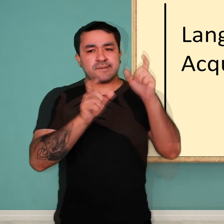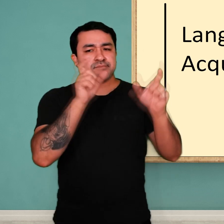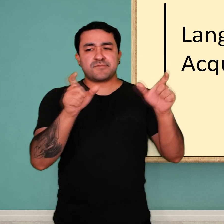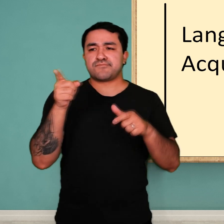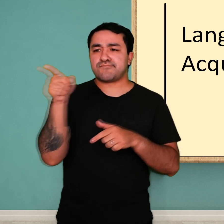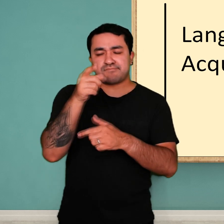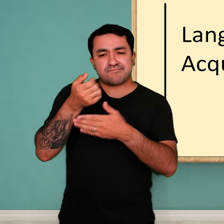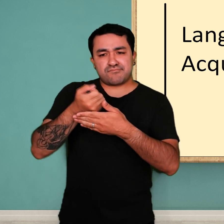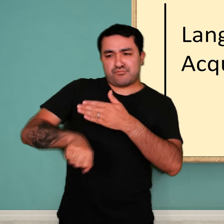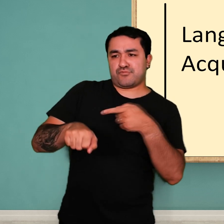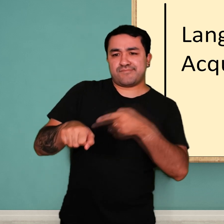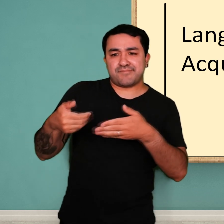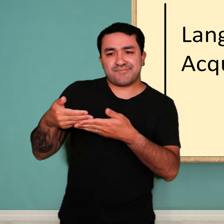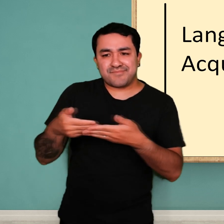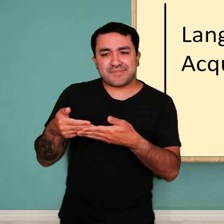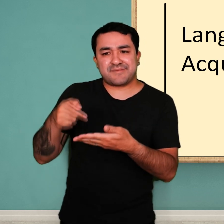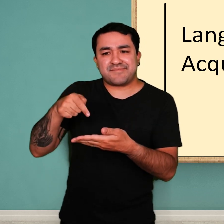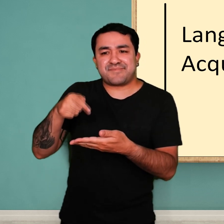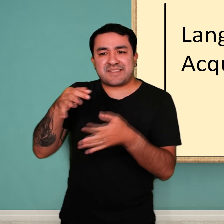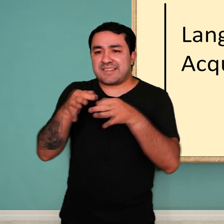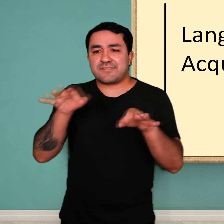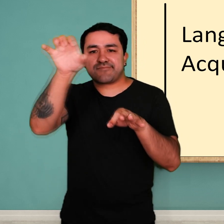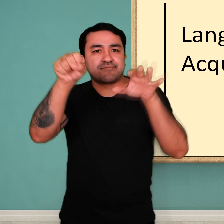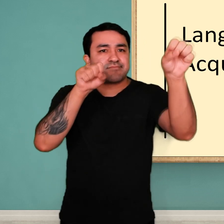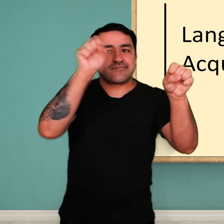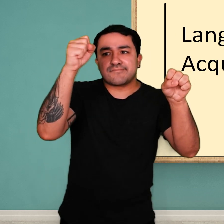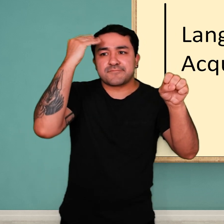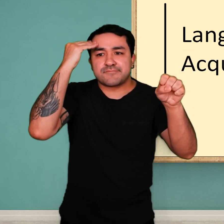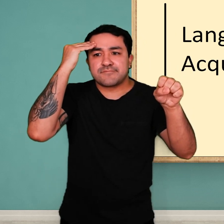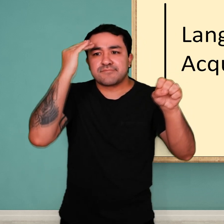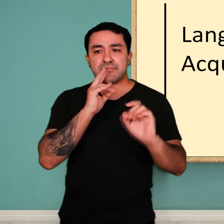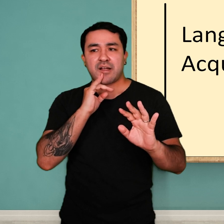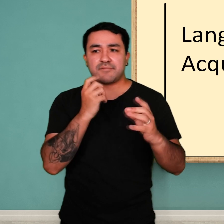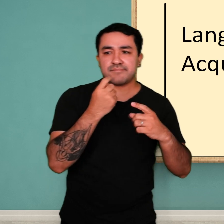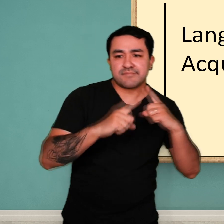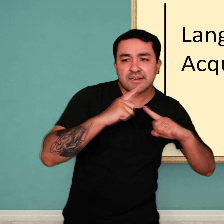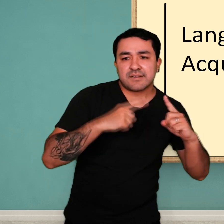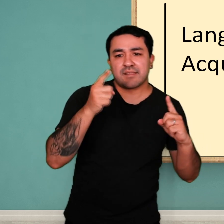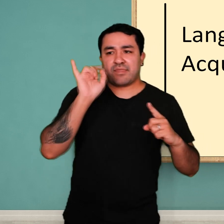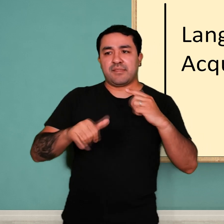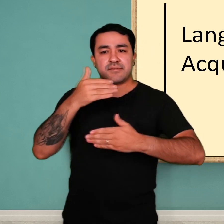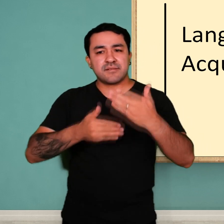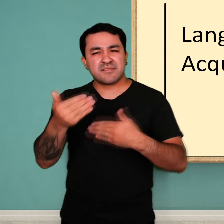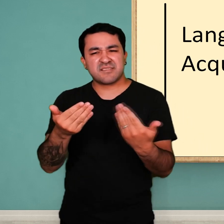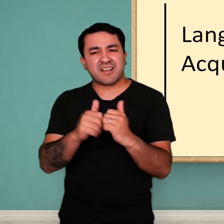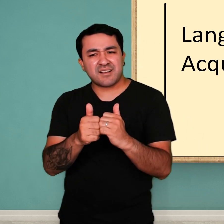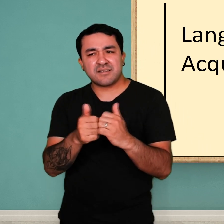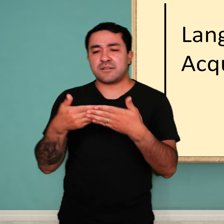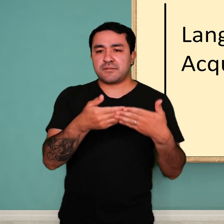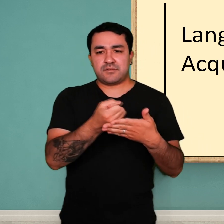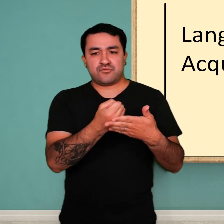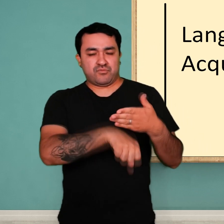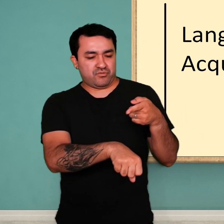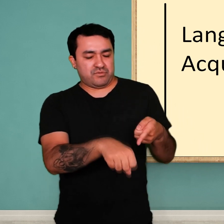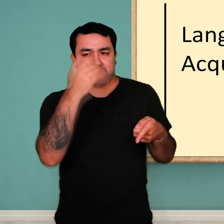So, how do humans acquire language? Babies are born as a clean slate; they have no language.